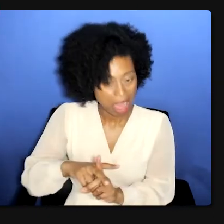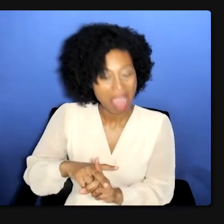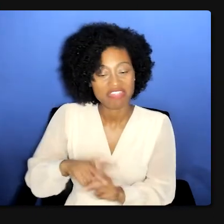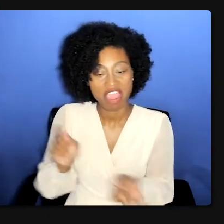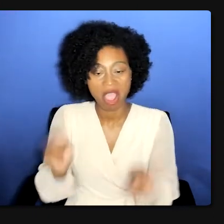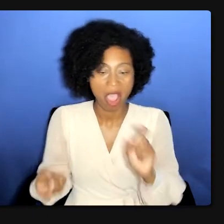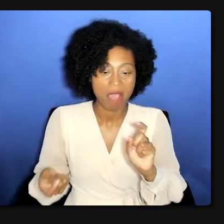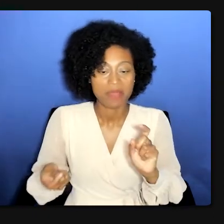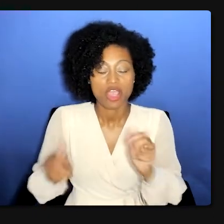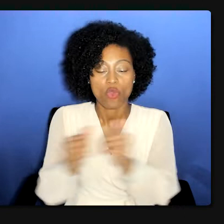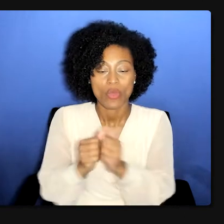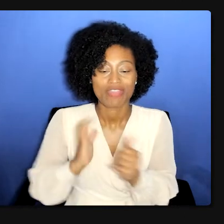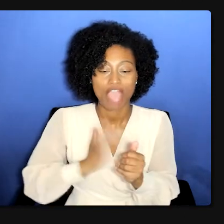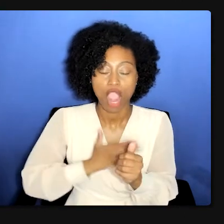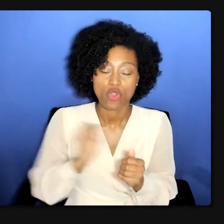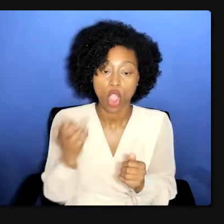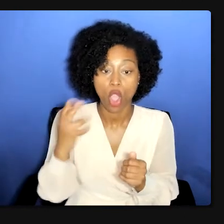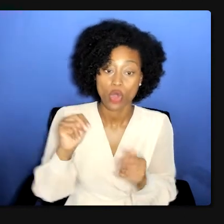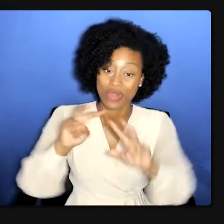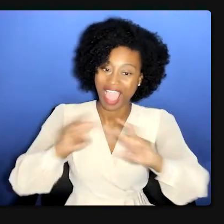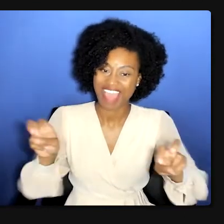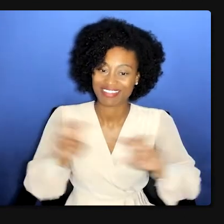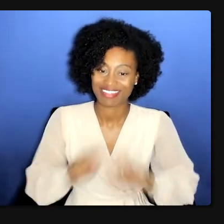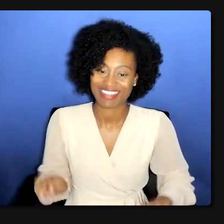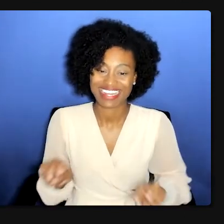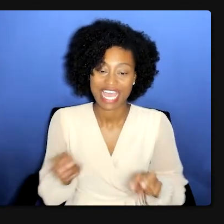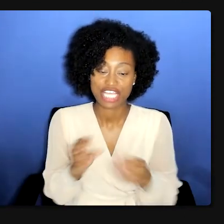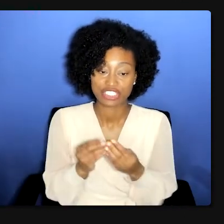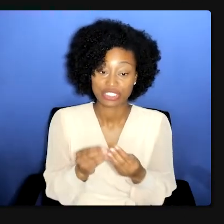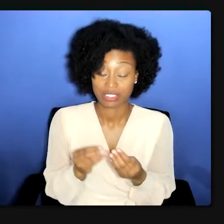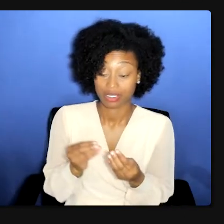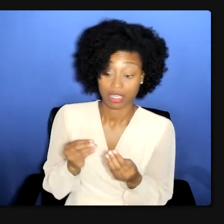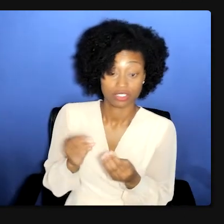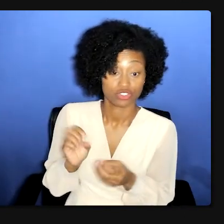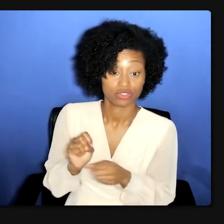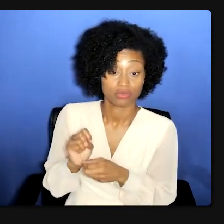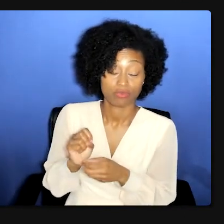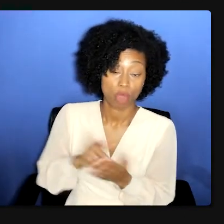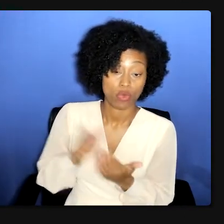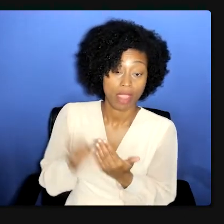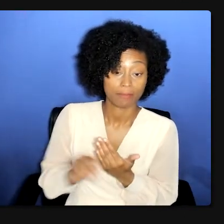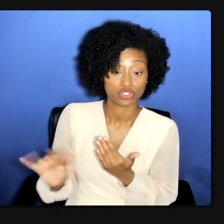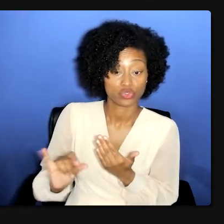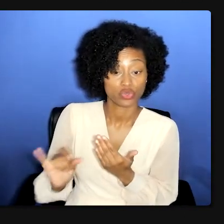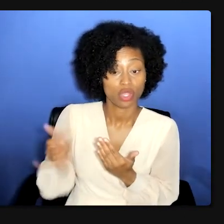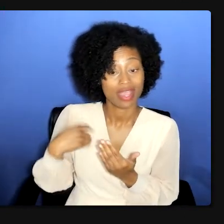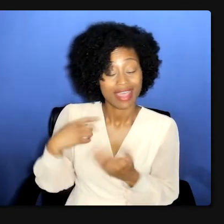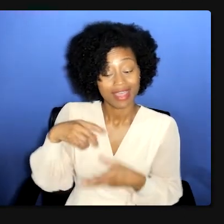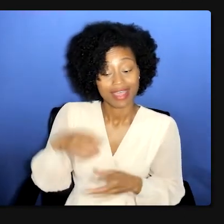we are able to augment with our own analytics solution as well, as we've started to outgrow some of the features